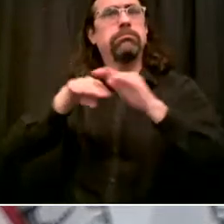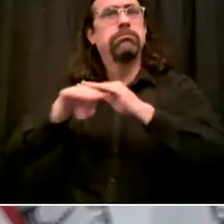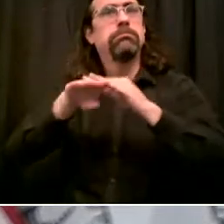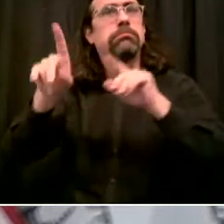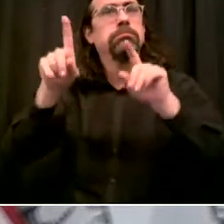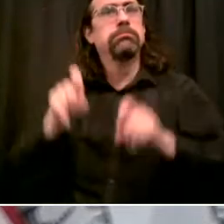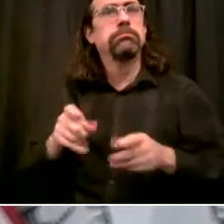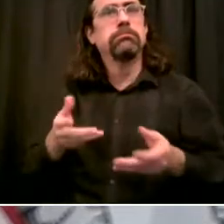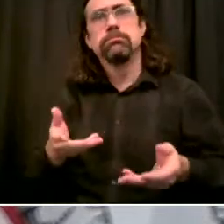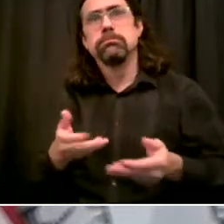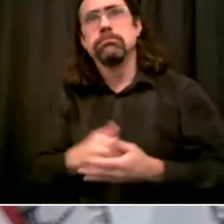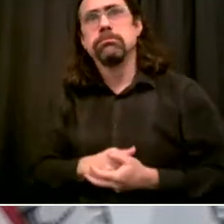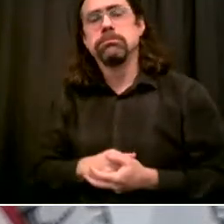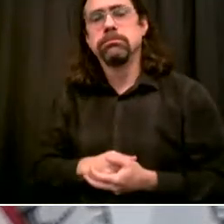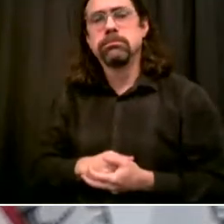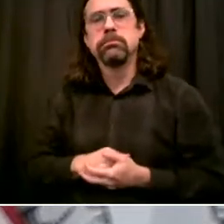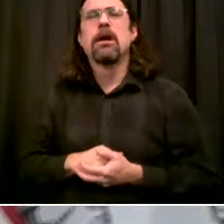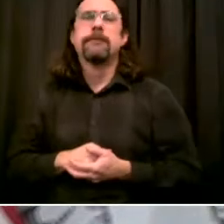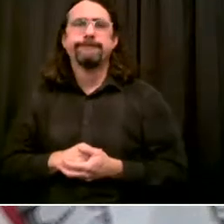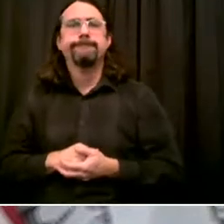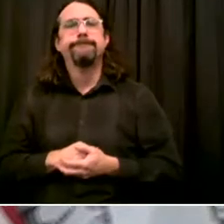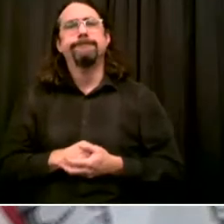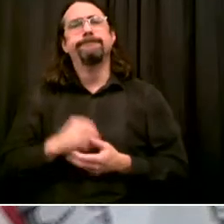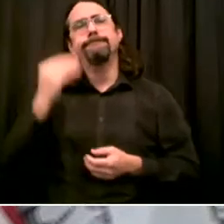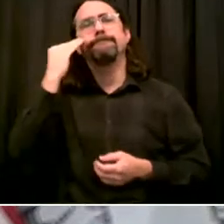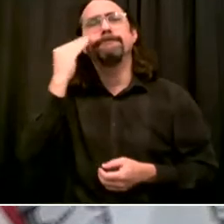LORIA, E WWILL SPEAK TO IT